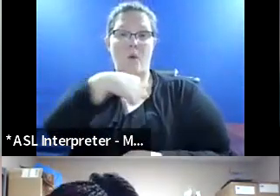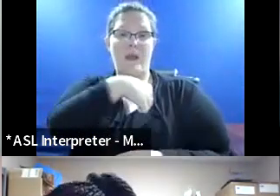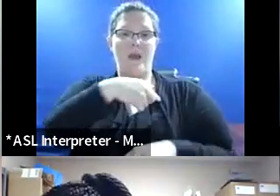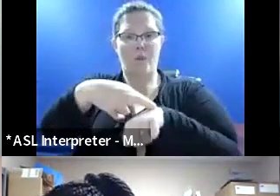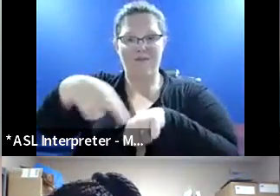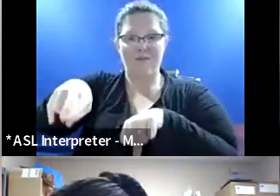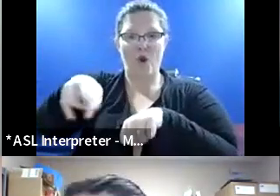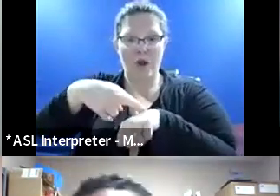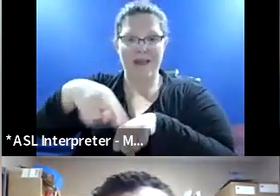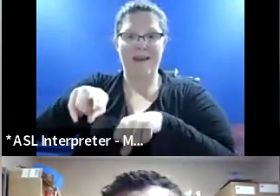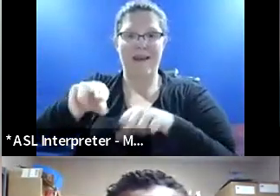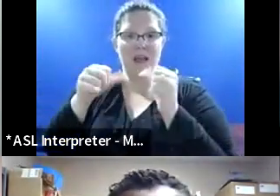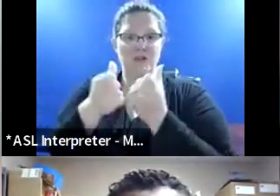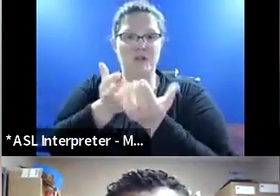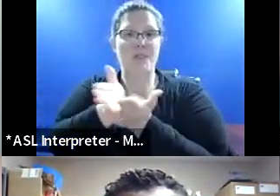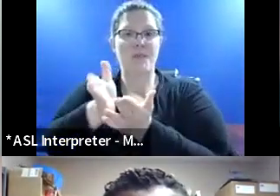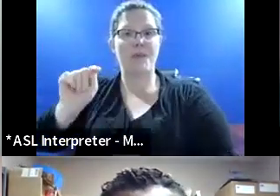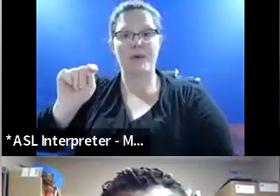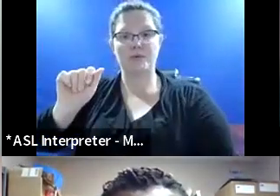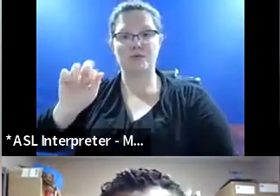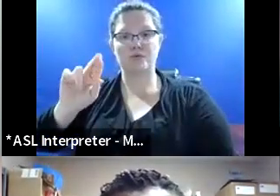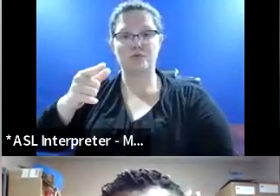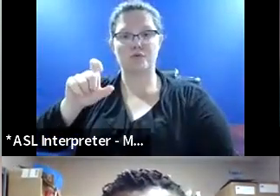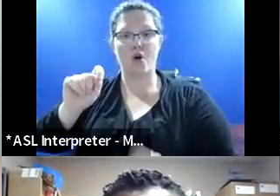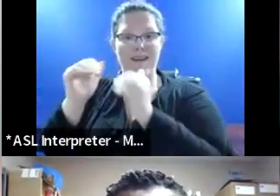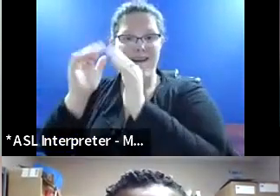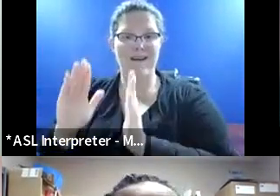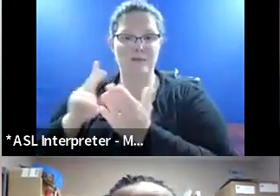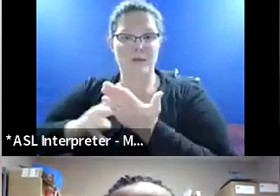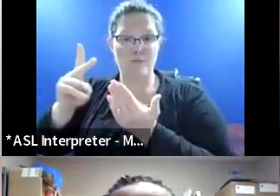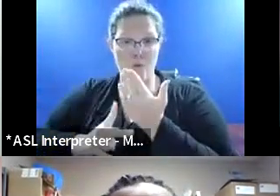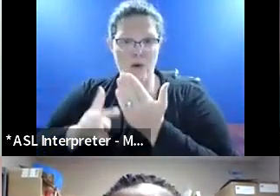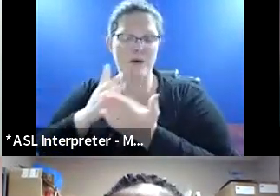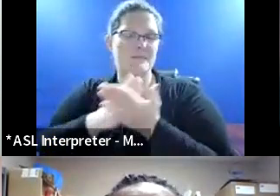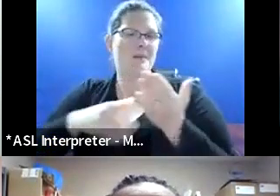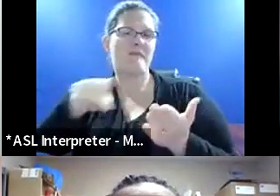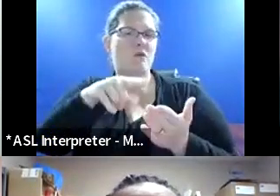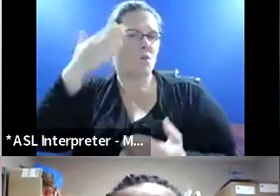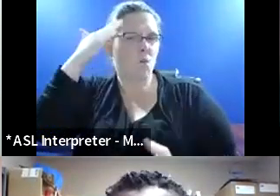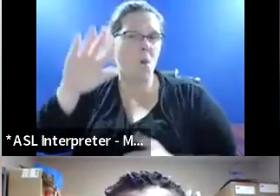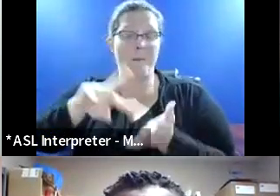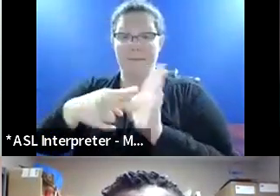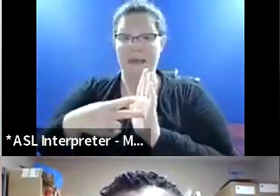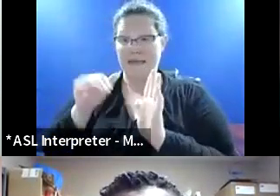BUT WE HAVE A LIST OF PRIVATE LANDLORDS THAT ARE WILLING TO DO THIS.